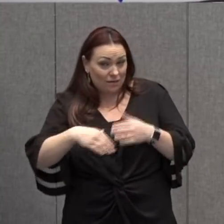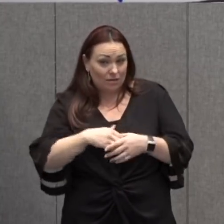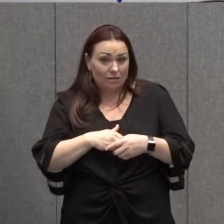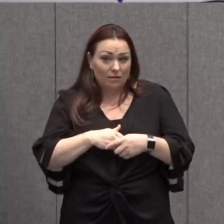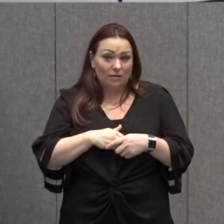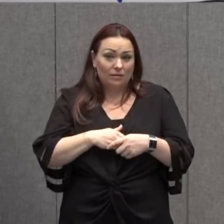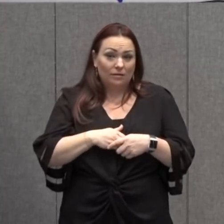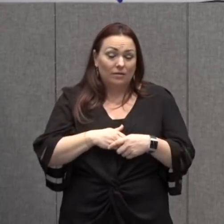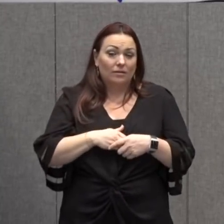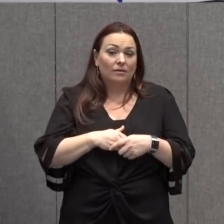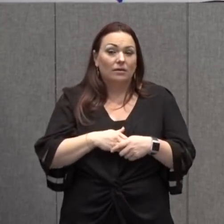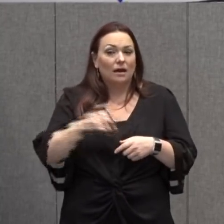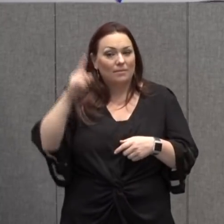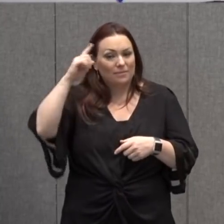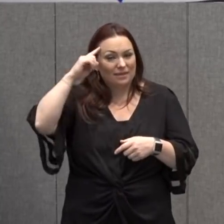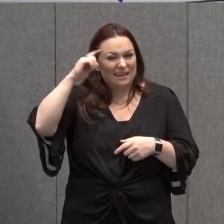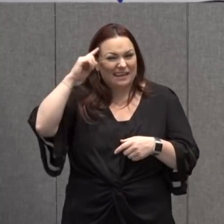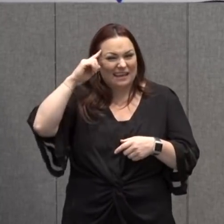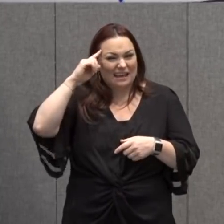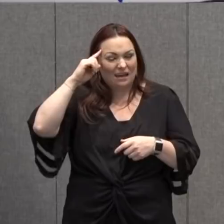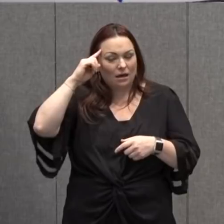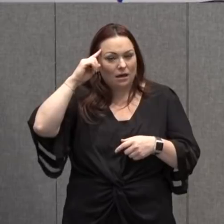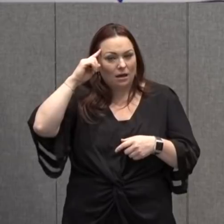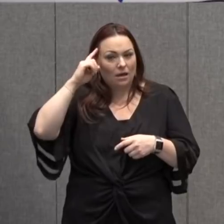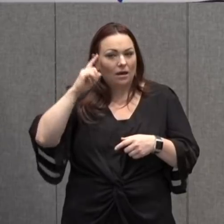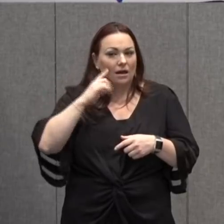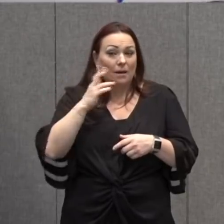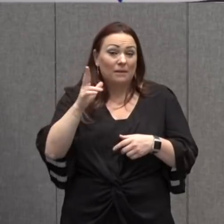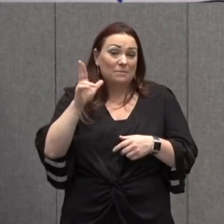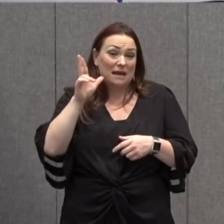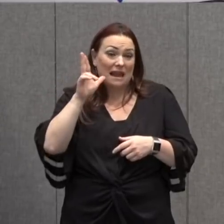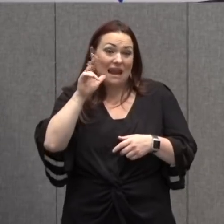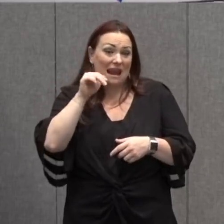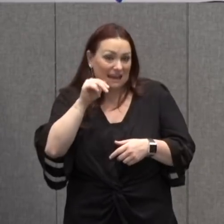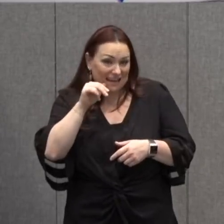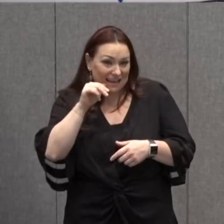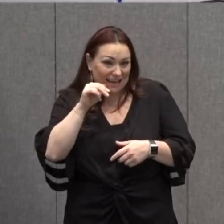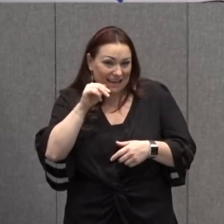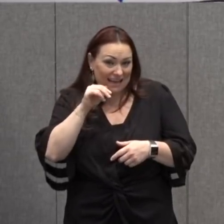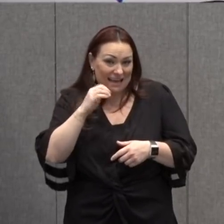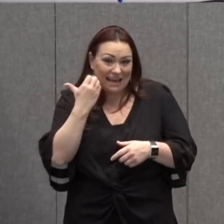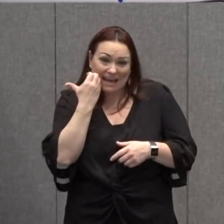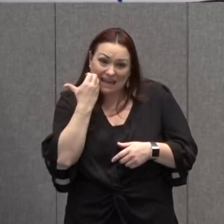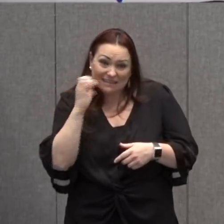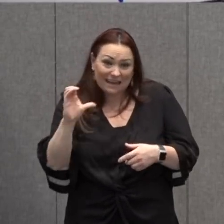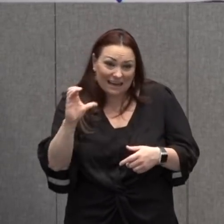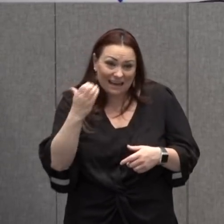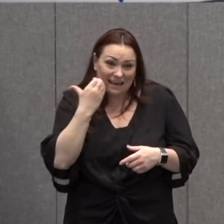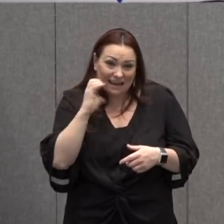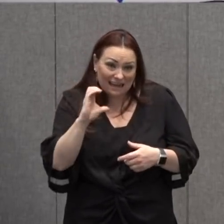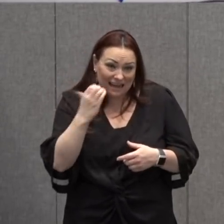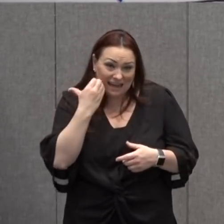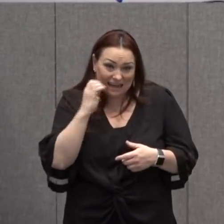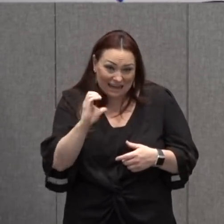And so I'm thinking I'm gonna be lucky, and guess CK? [Ms. Maes] Oh, yes. Yes, all right.